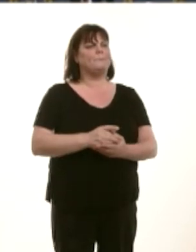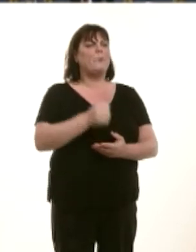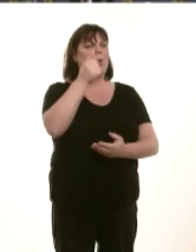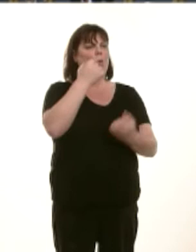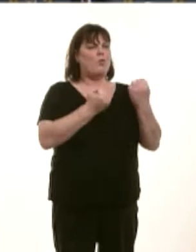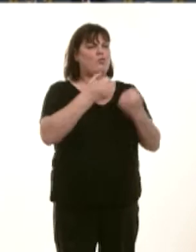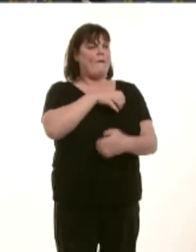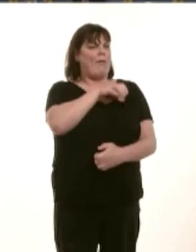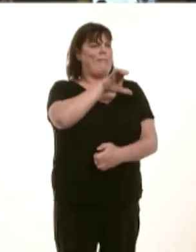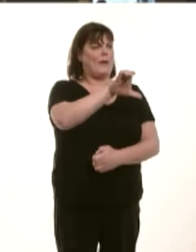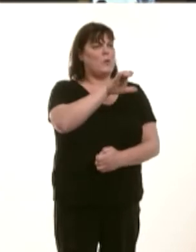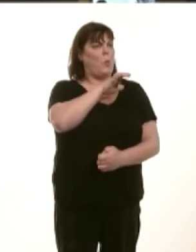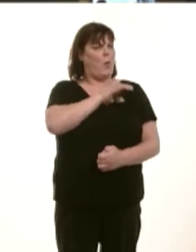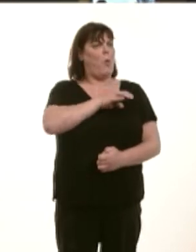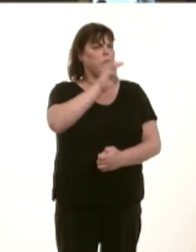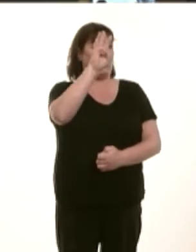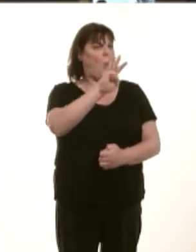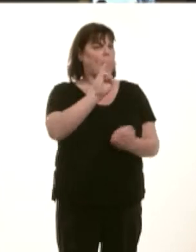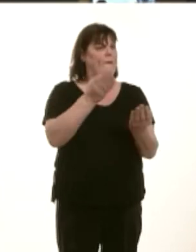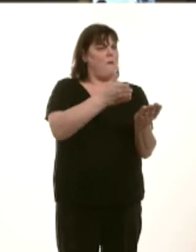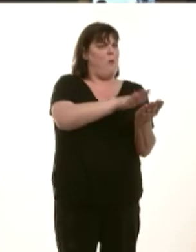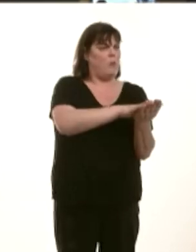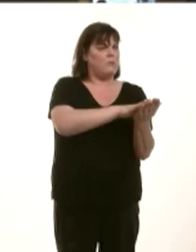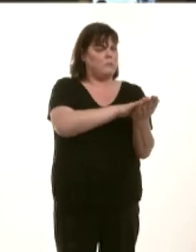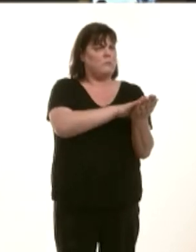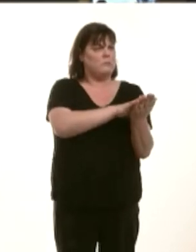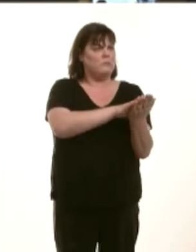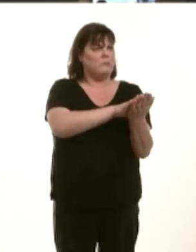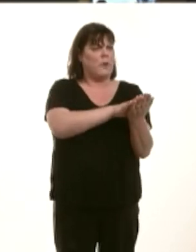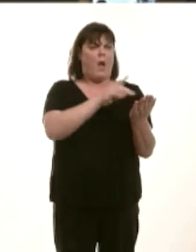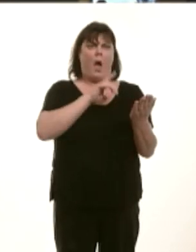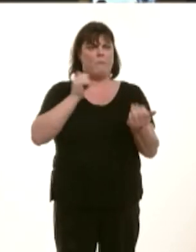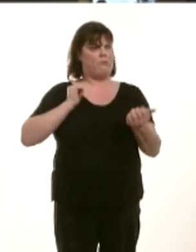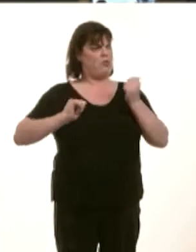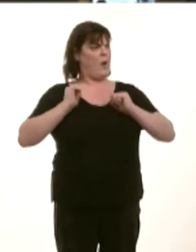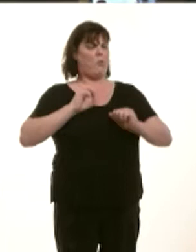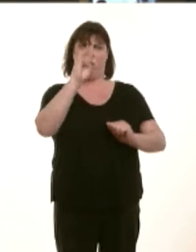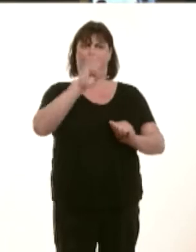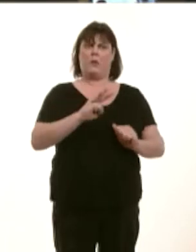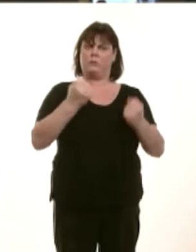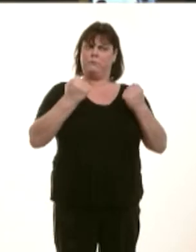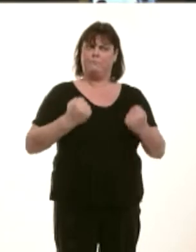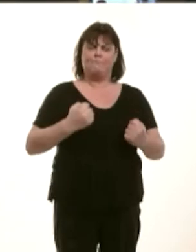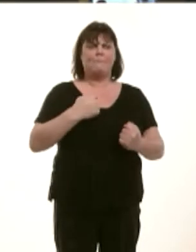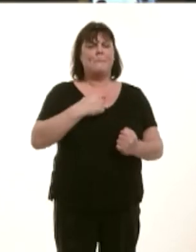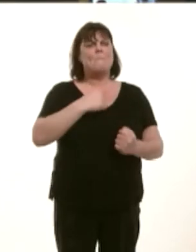and elsewhere, and no-one is a prouder Welshman than I am, it does nothing to help the cause